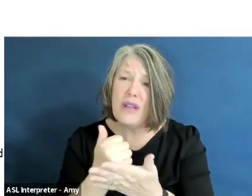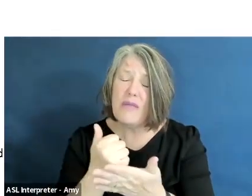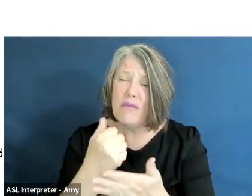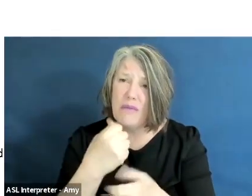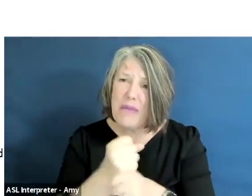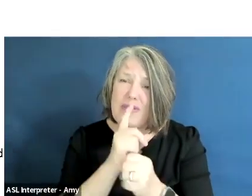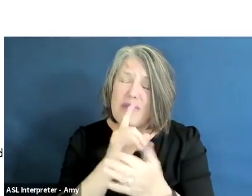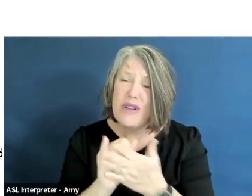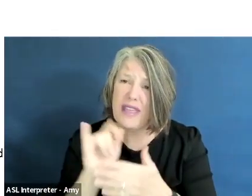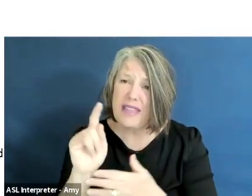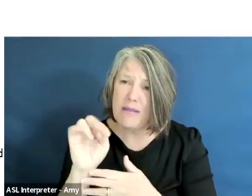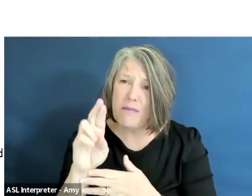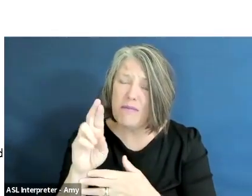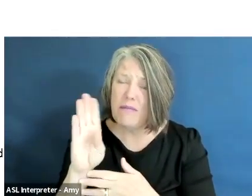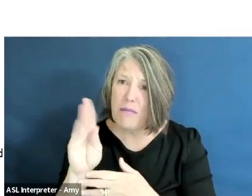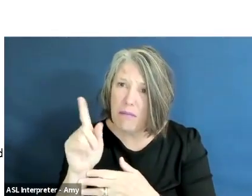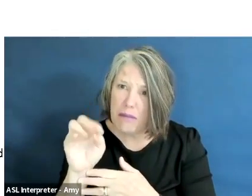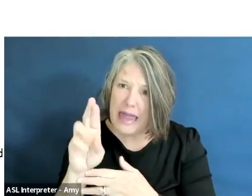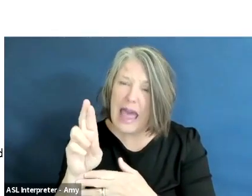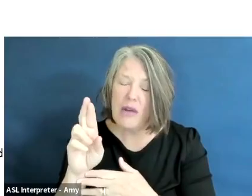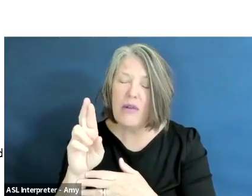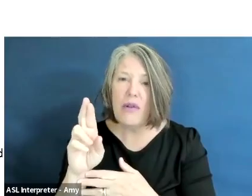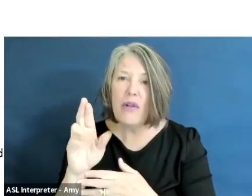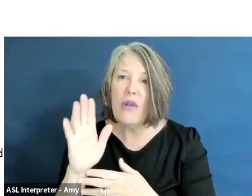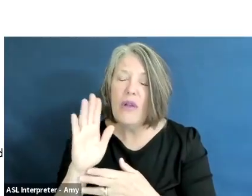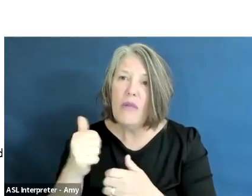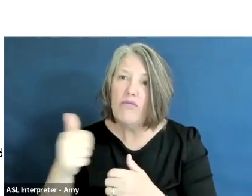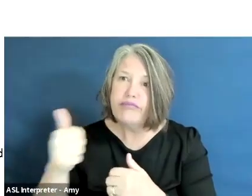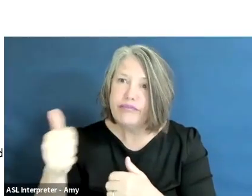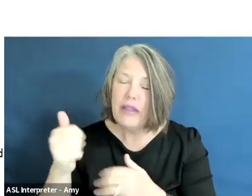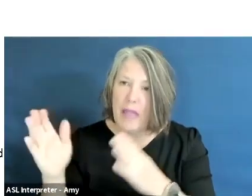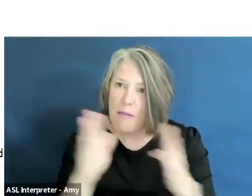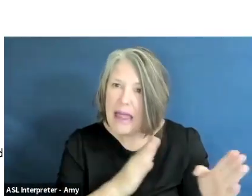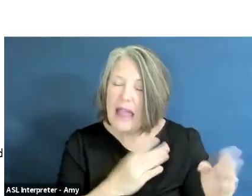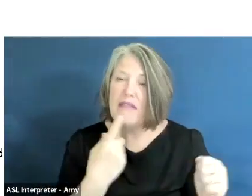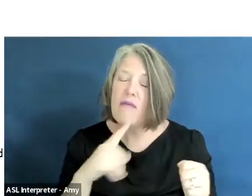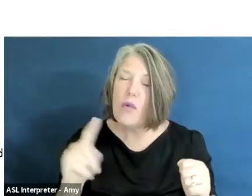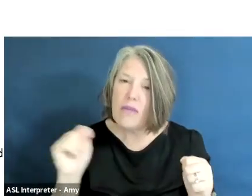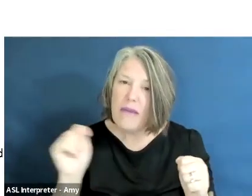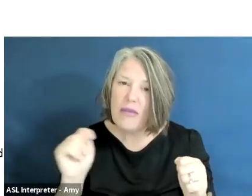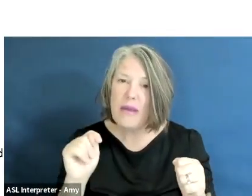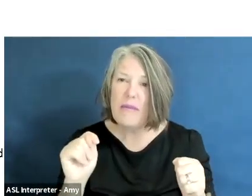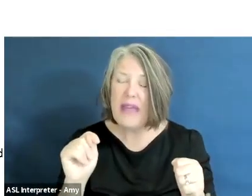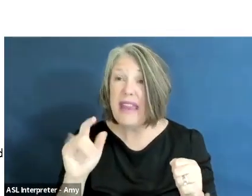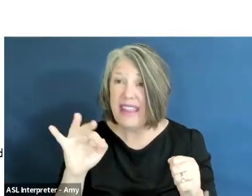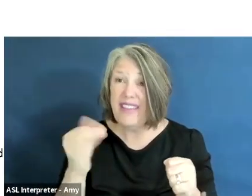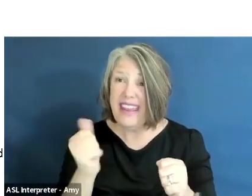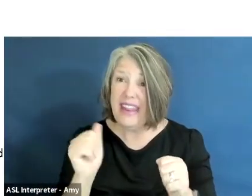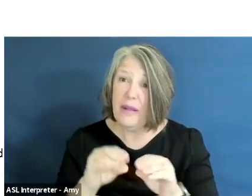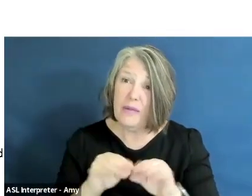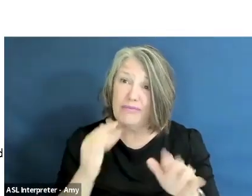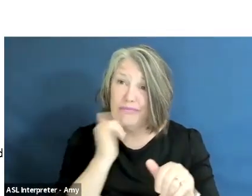Once again, we have plans for if there's any increase in incontinence so that people's skin is healthy.